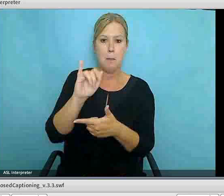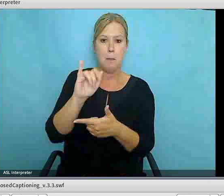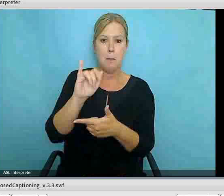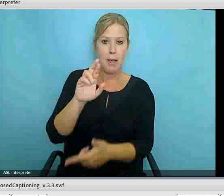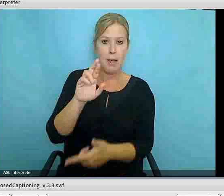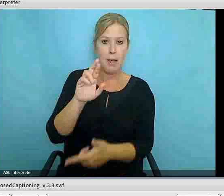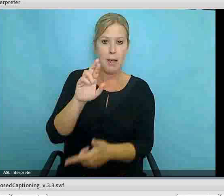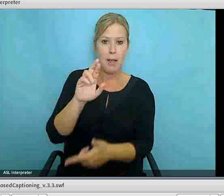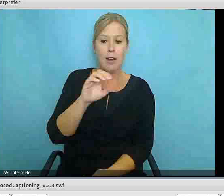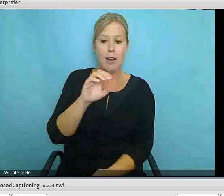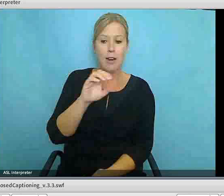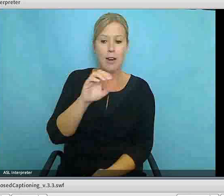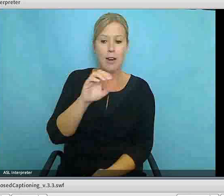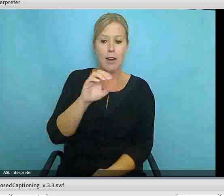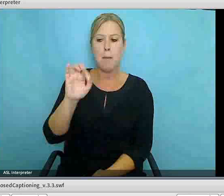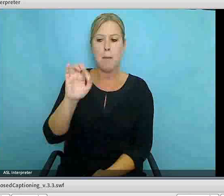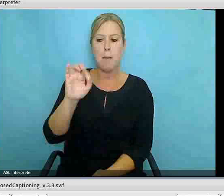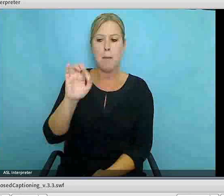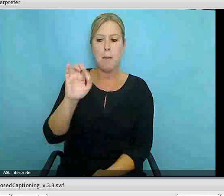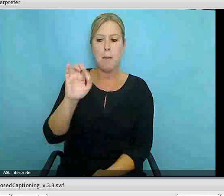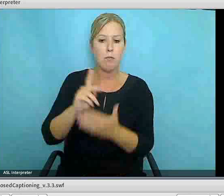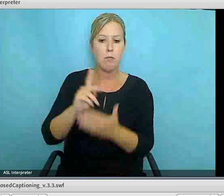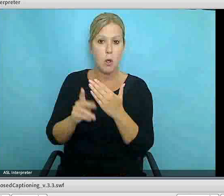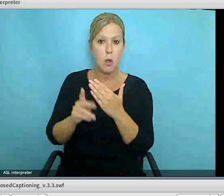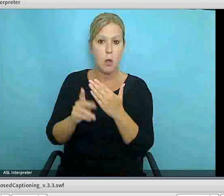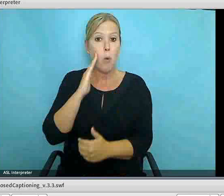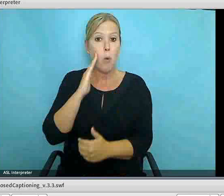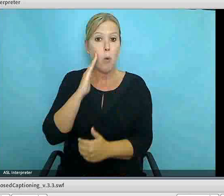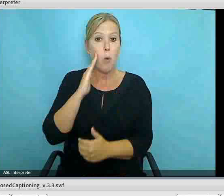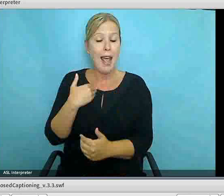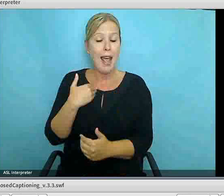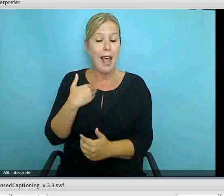want to take part in if this is a particular interest.